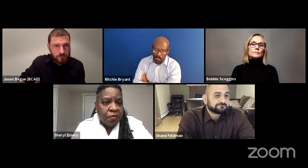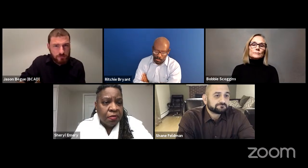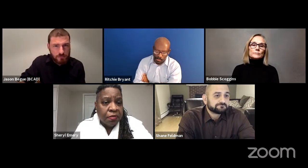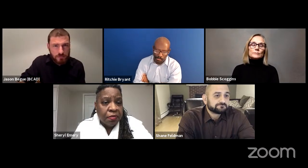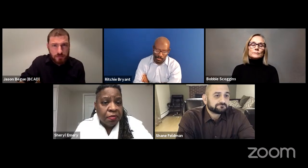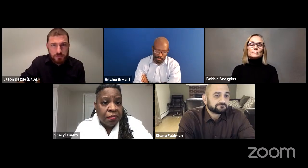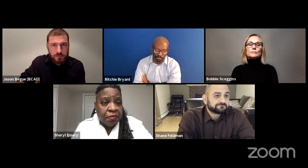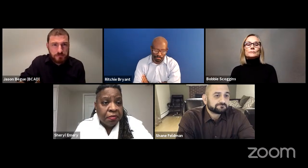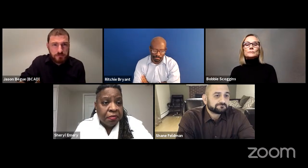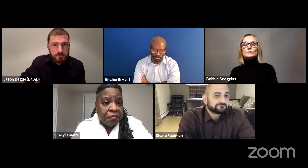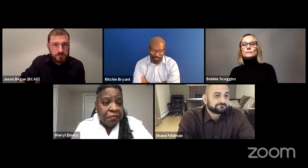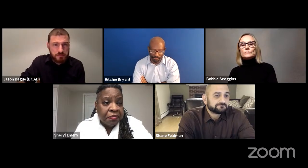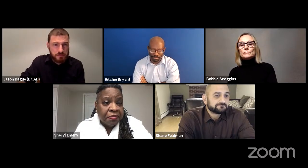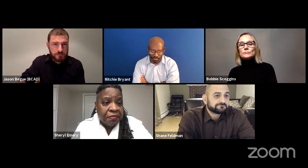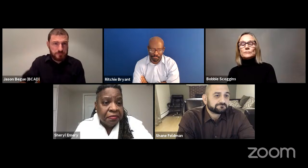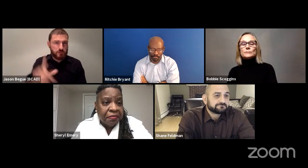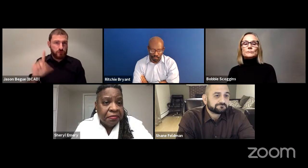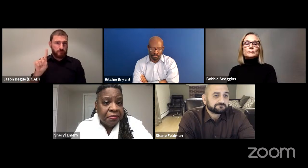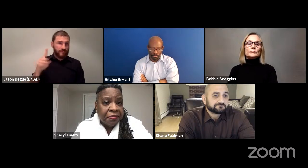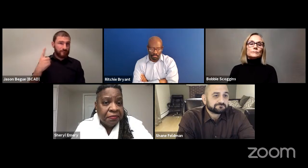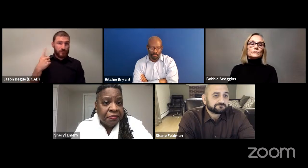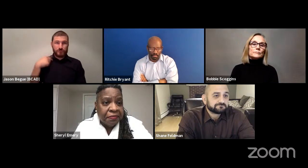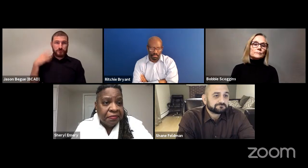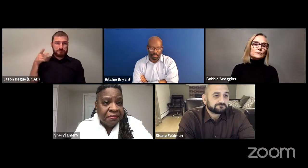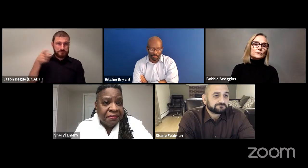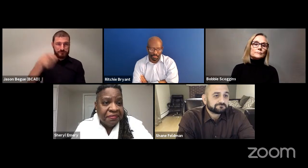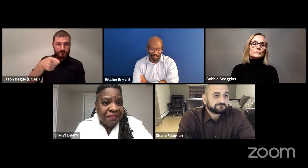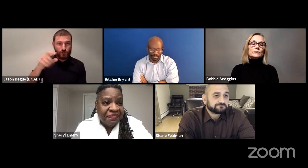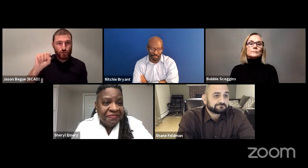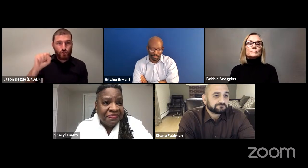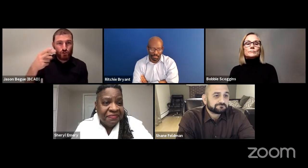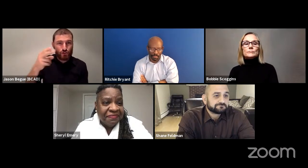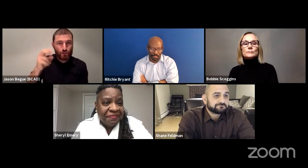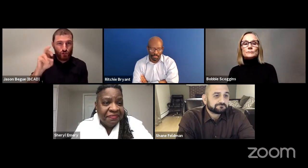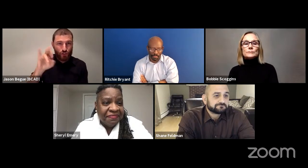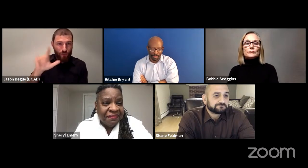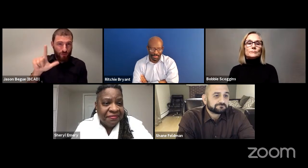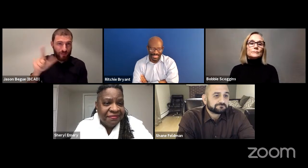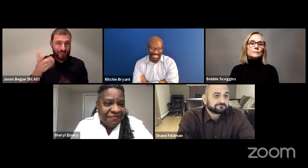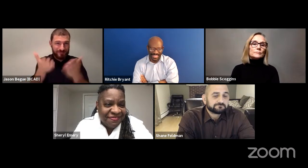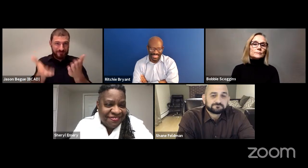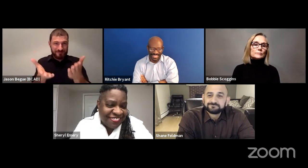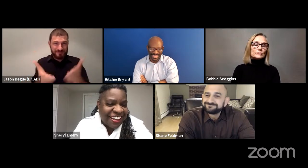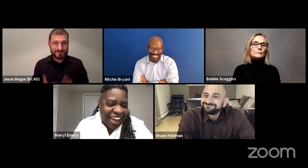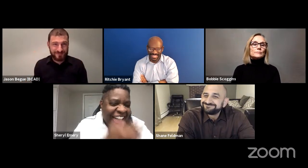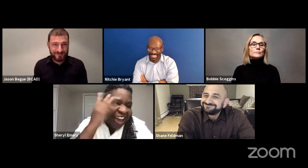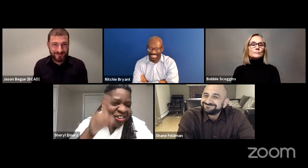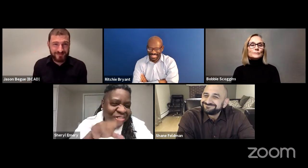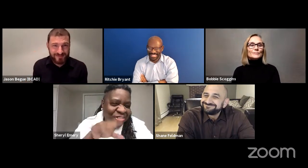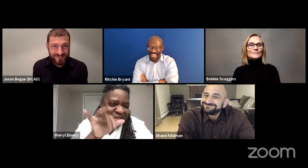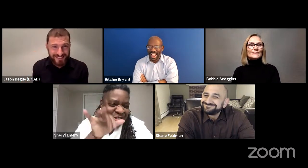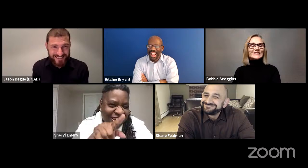add the elements it so chooses? What do you think on that? Sheryl, could we start with